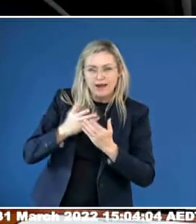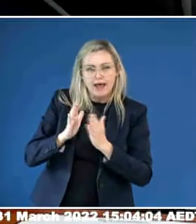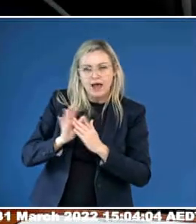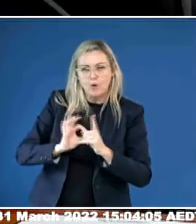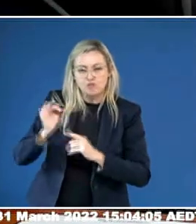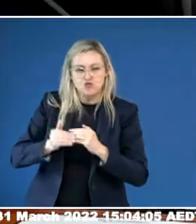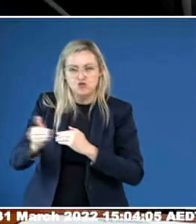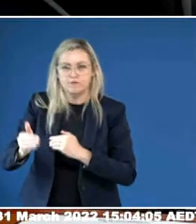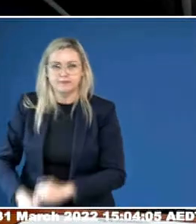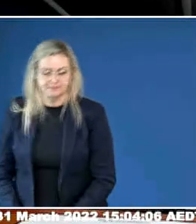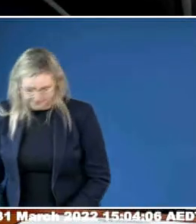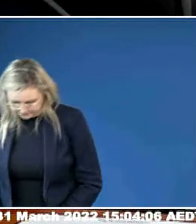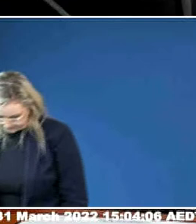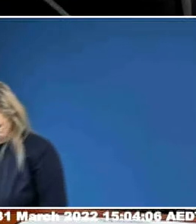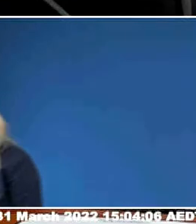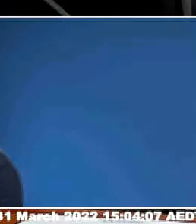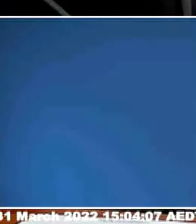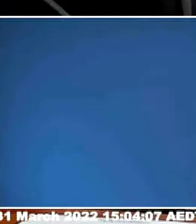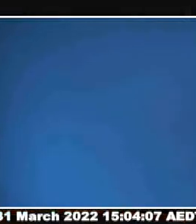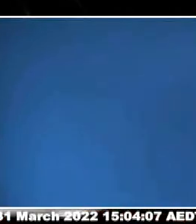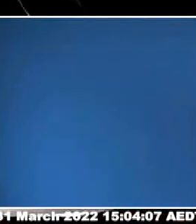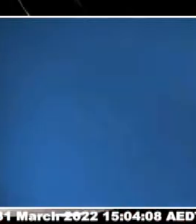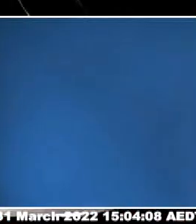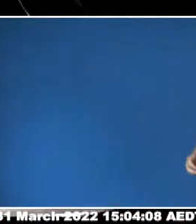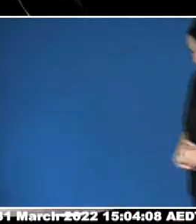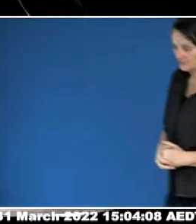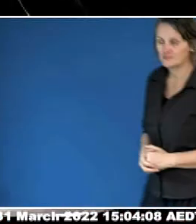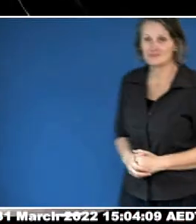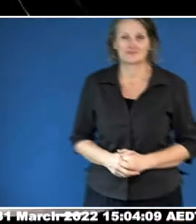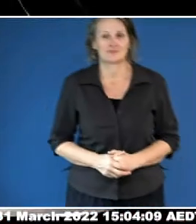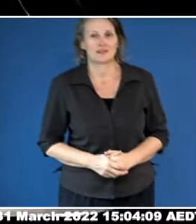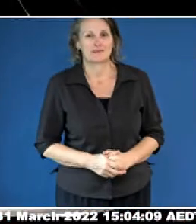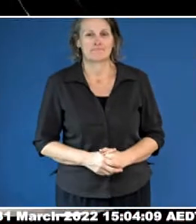I might be a little bit cheeky and actually say not only is there not an effective gender